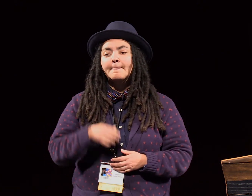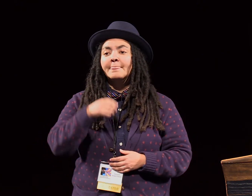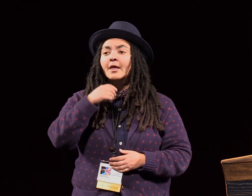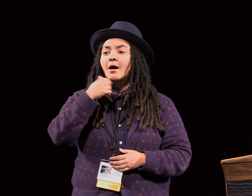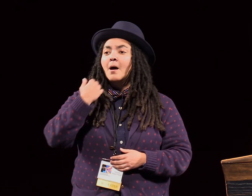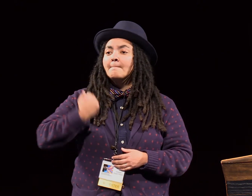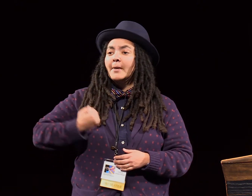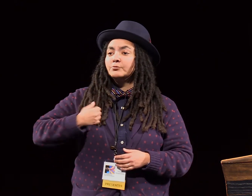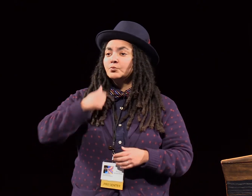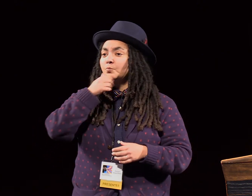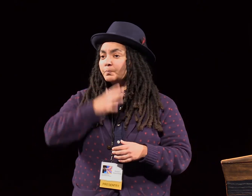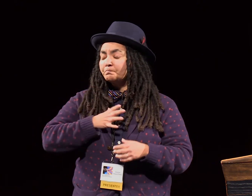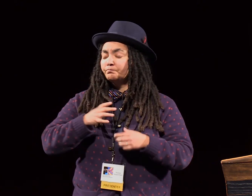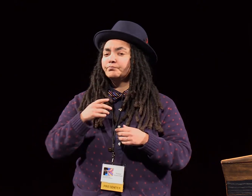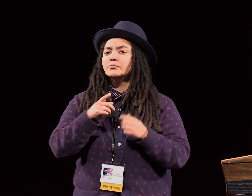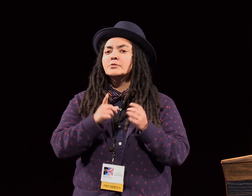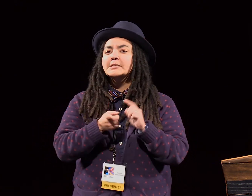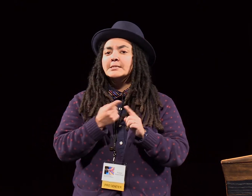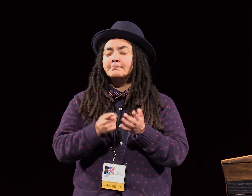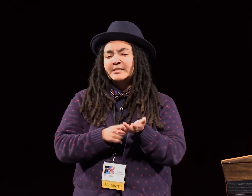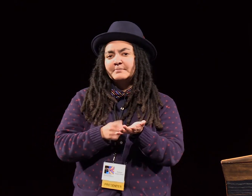Some people have female bodies and masculine signs.